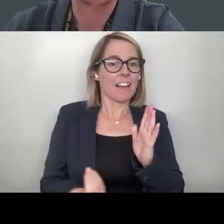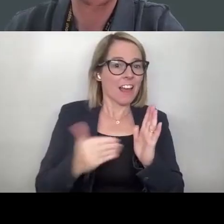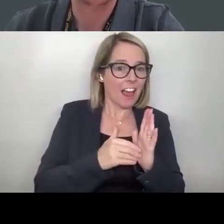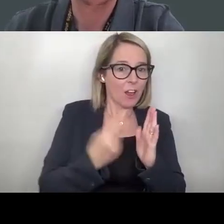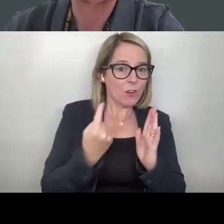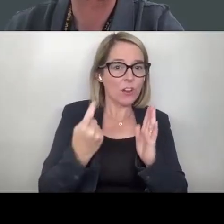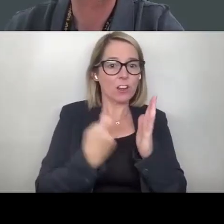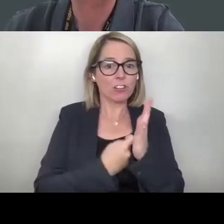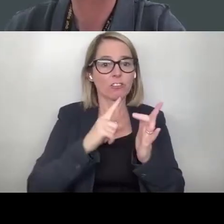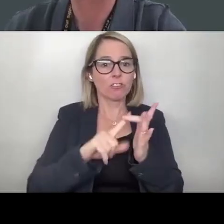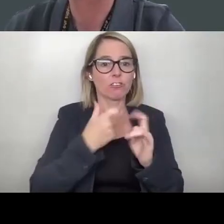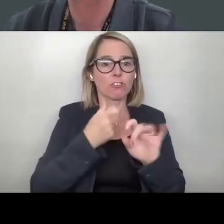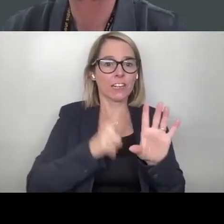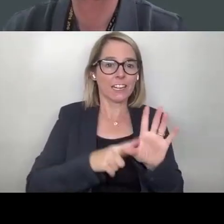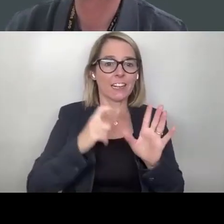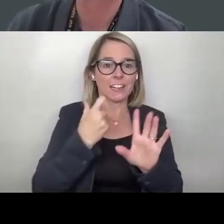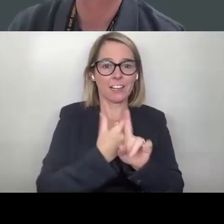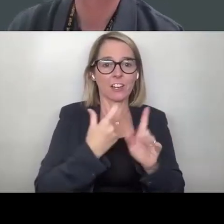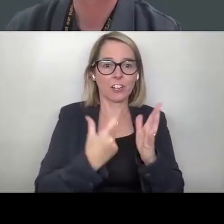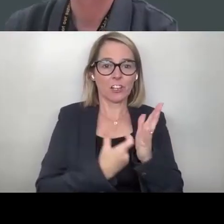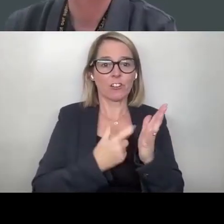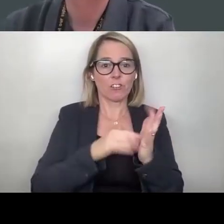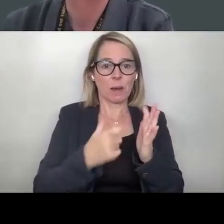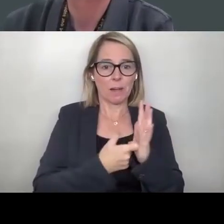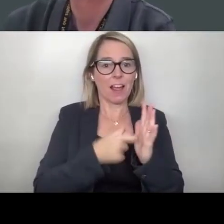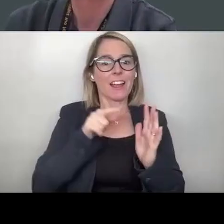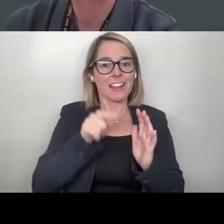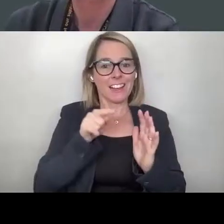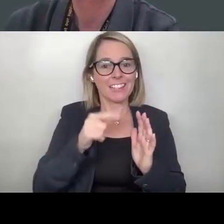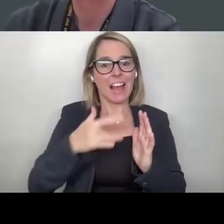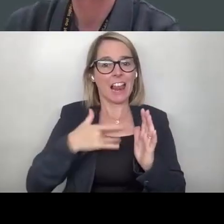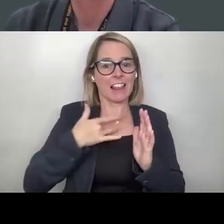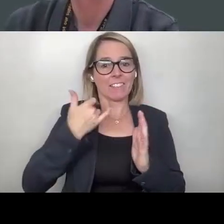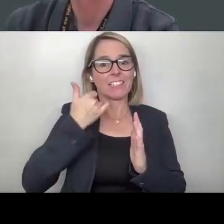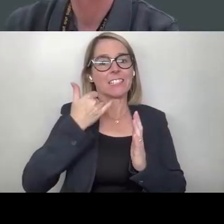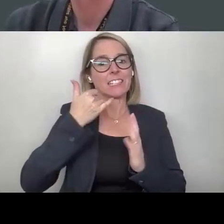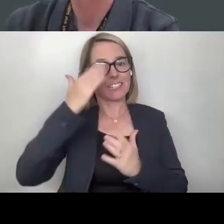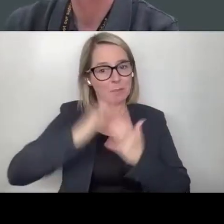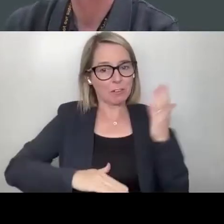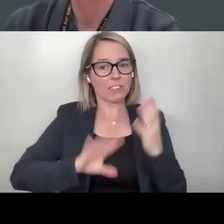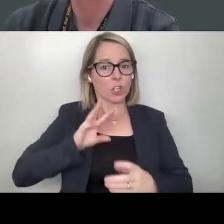Kremer, who is the Lived Experience Inclusion Lead and Professor Julian Trollor AM from the National